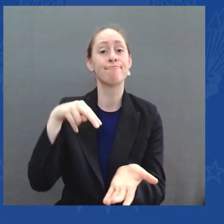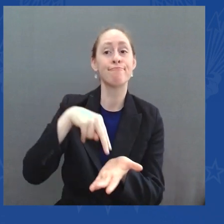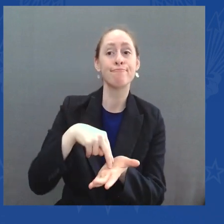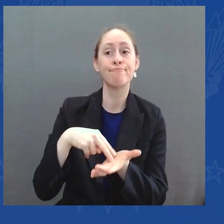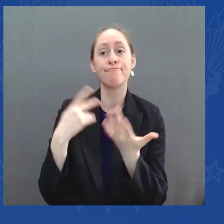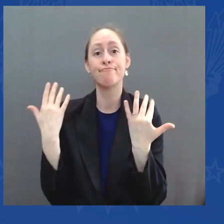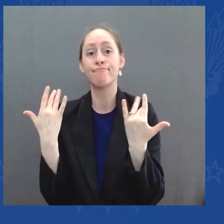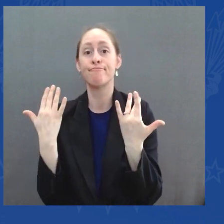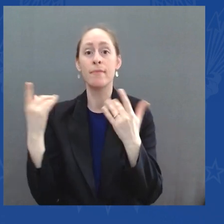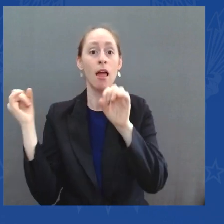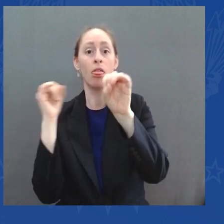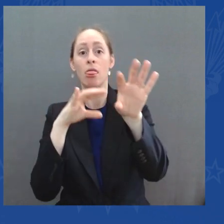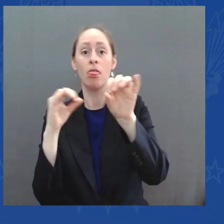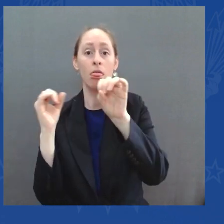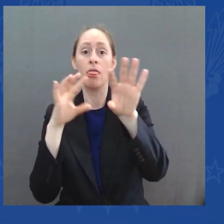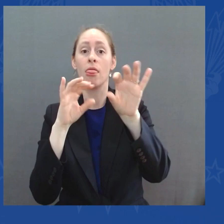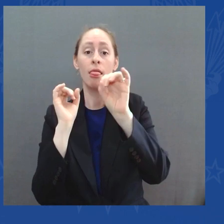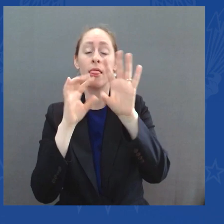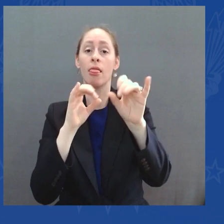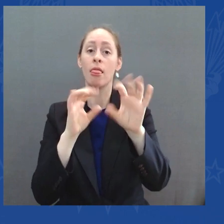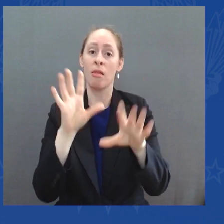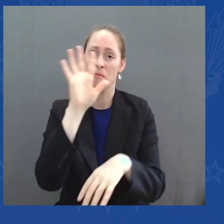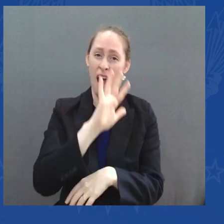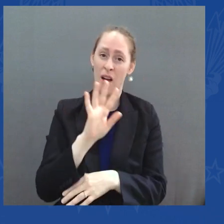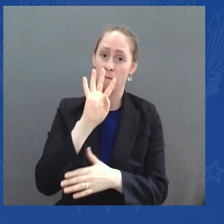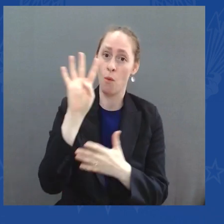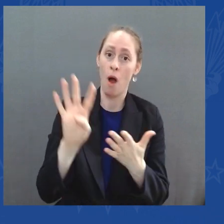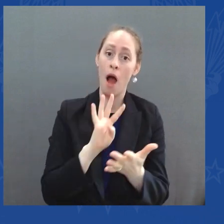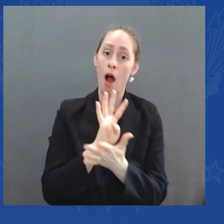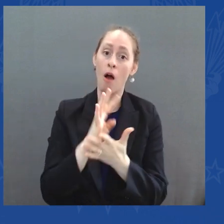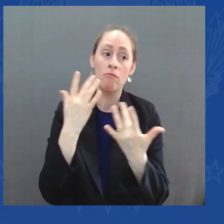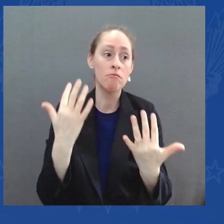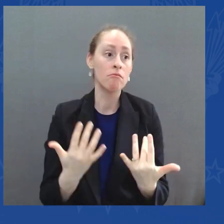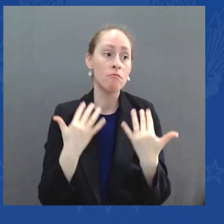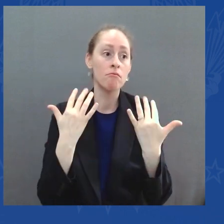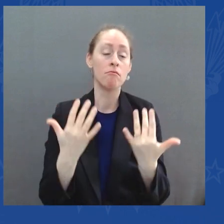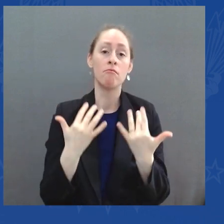and 40 percent of their day. And often, they don't get paid for that wait time.